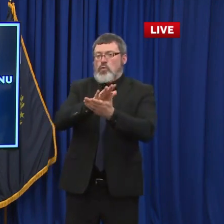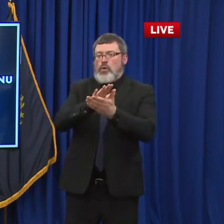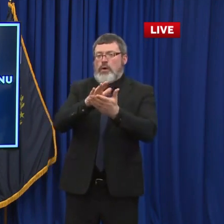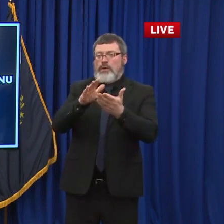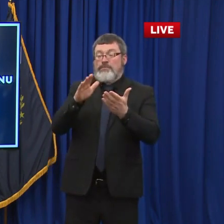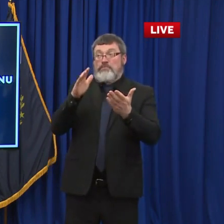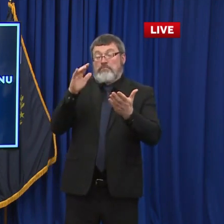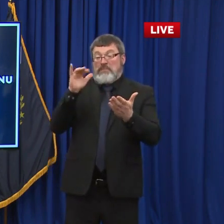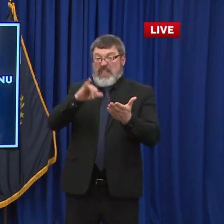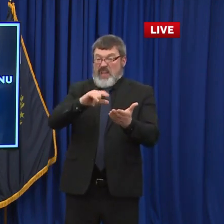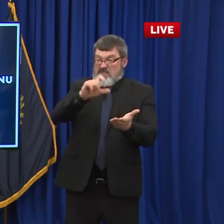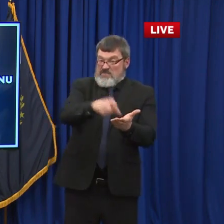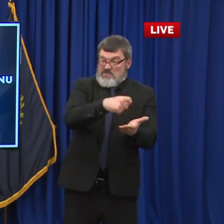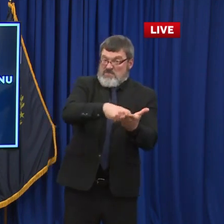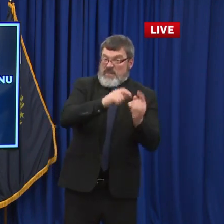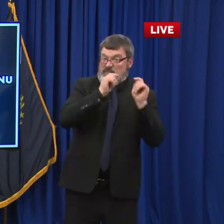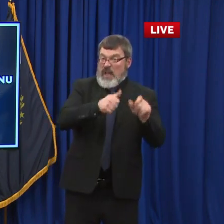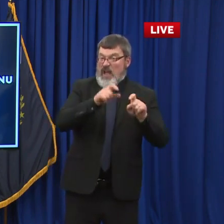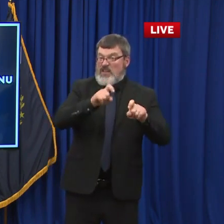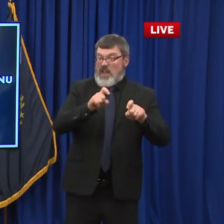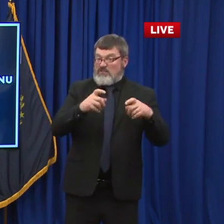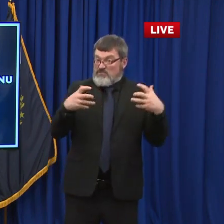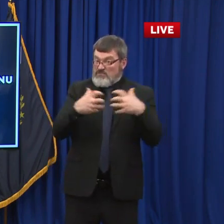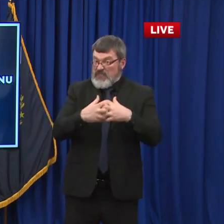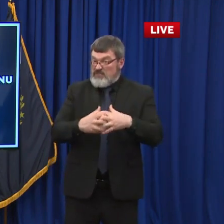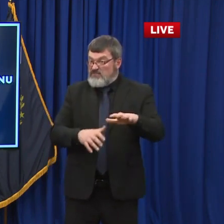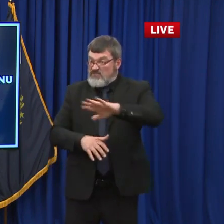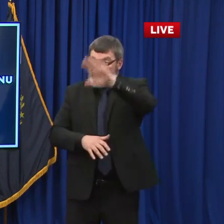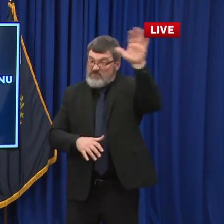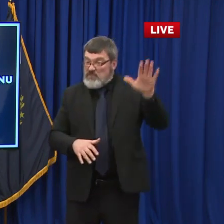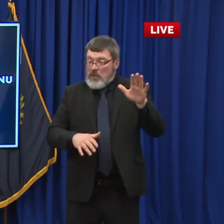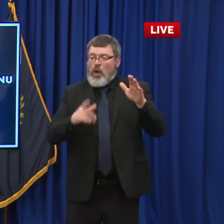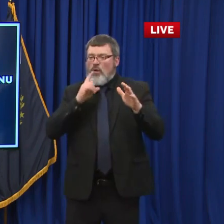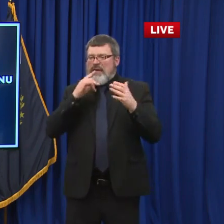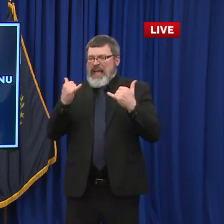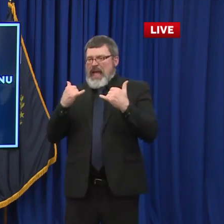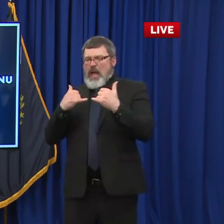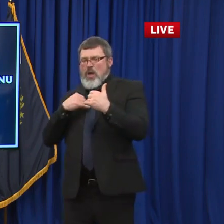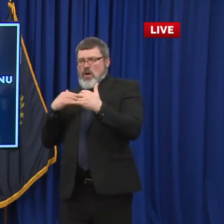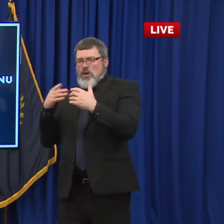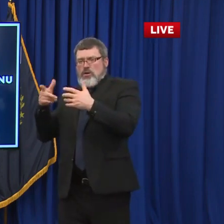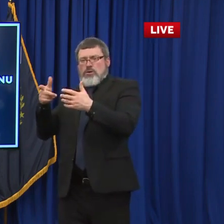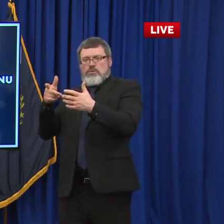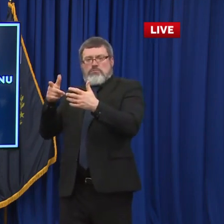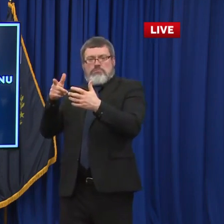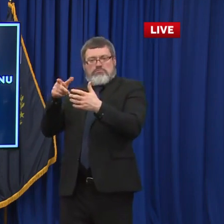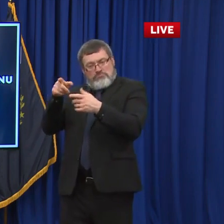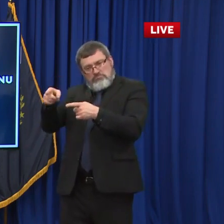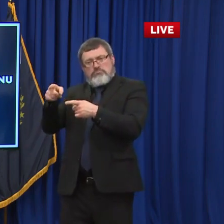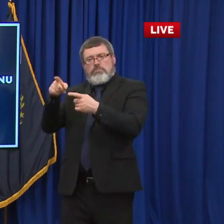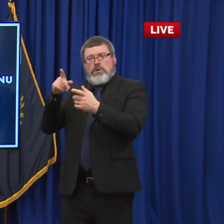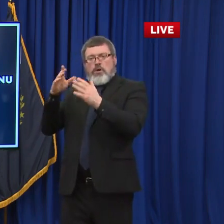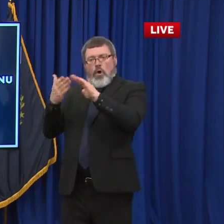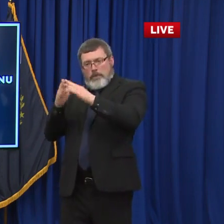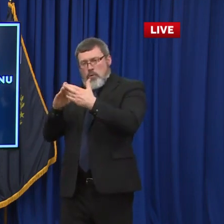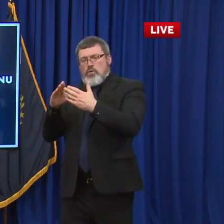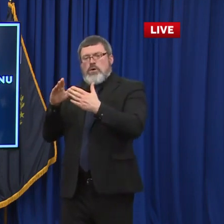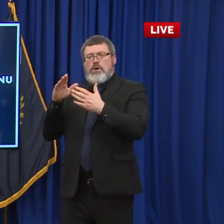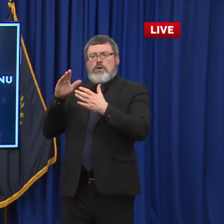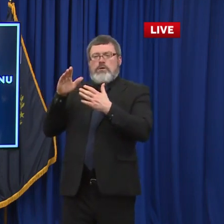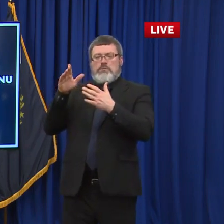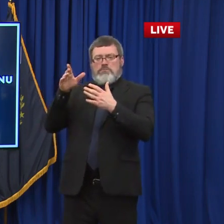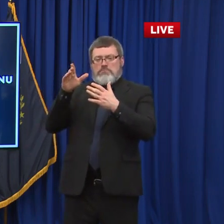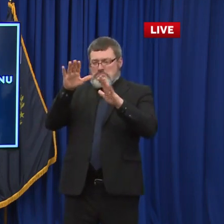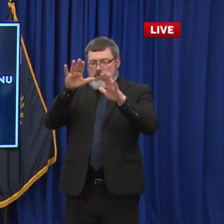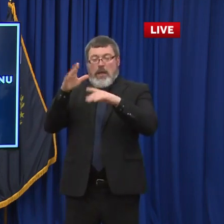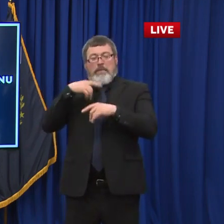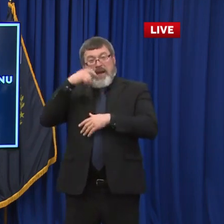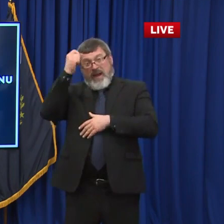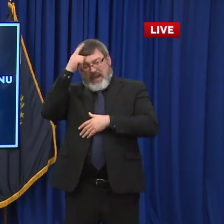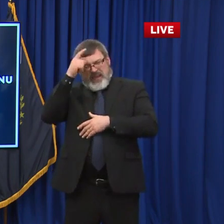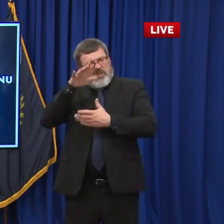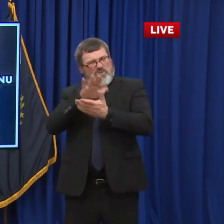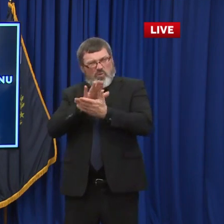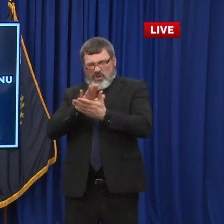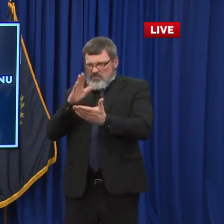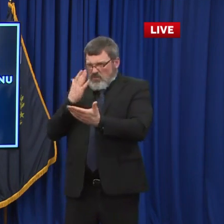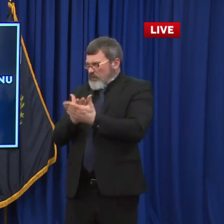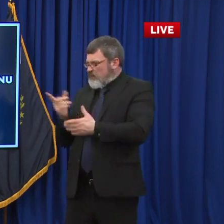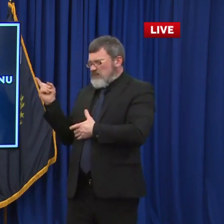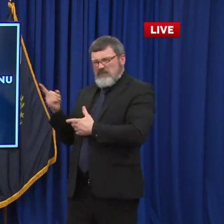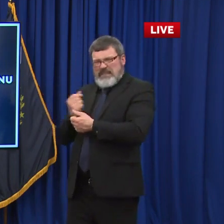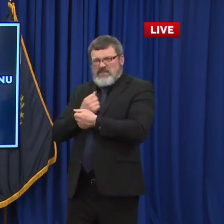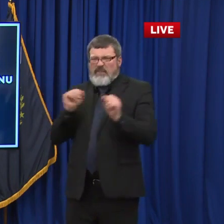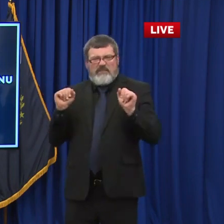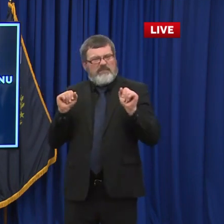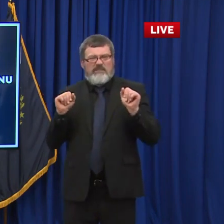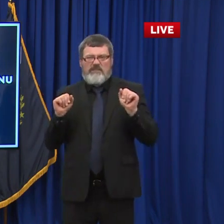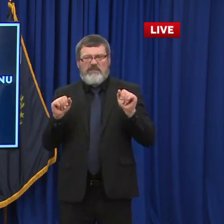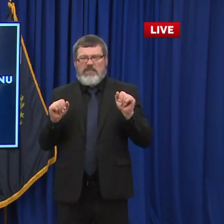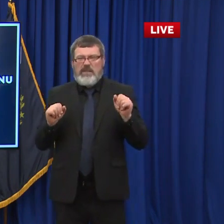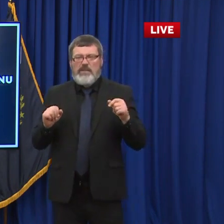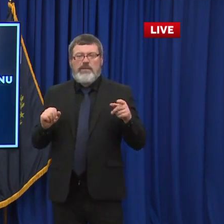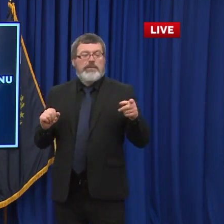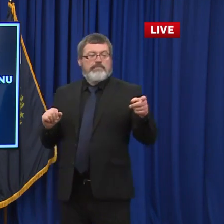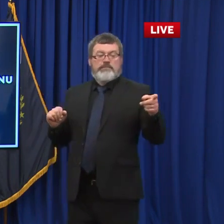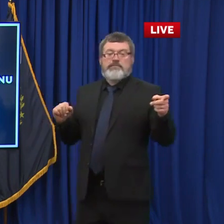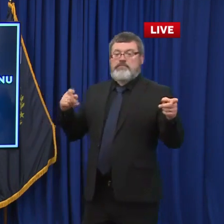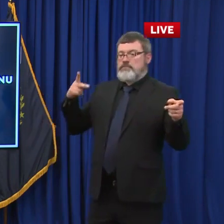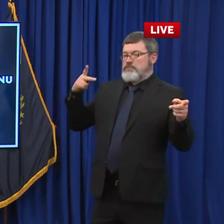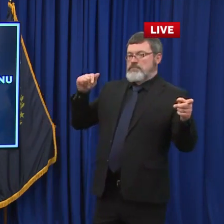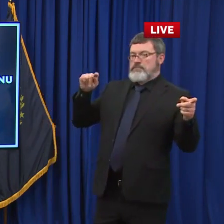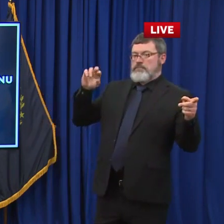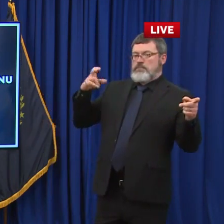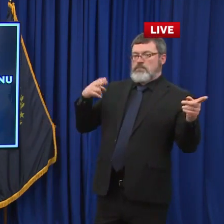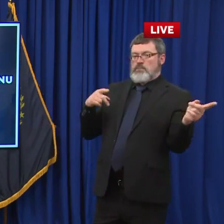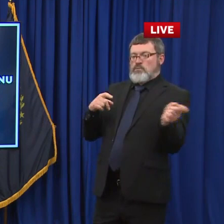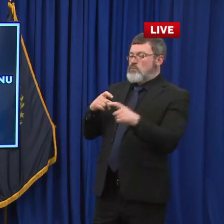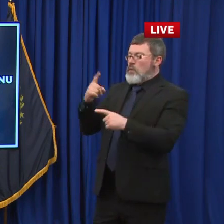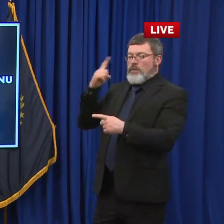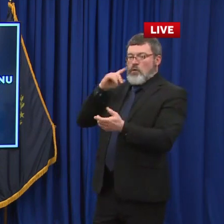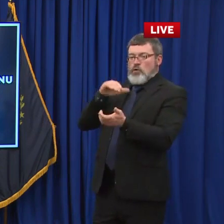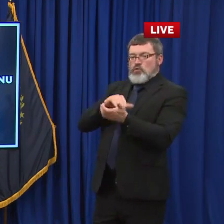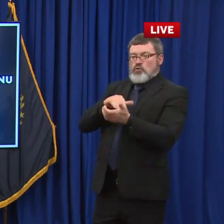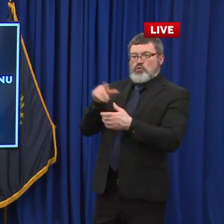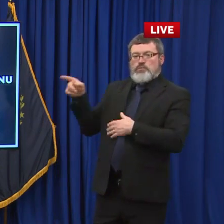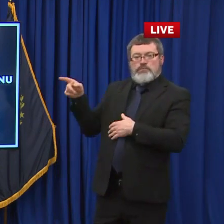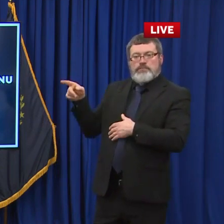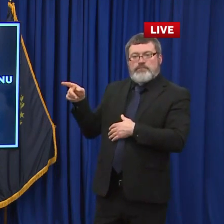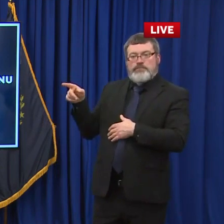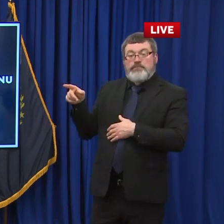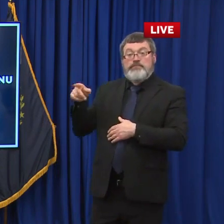WE ARE TRYING TO AVOID THOSE SITUATIONS, AND BECAUSE THE BY NEXT CARDS ARE IN VIRTUALLY EVERY AREA IN THE STATE, WE ARE DIRECTING PARENTS TO DIRECT THOSE.